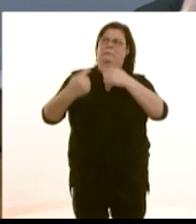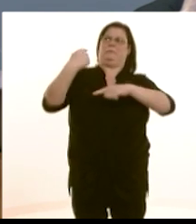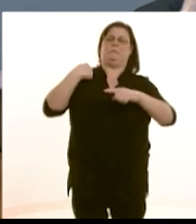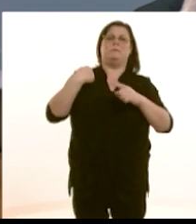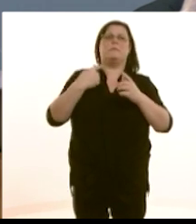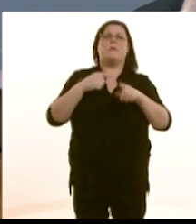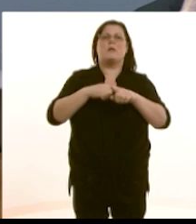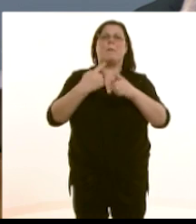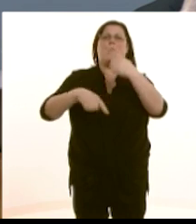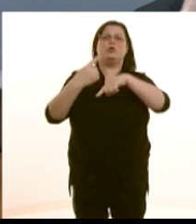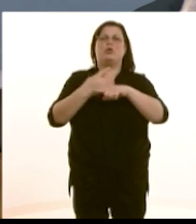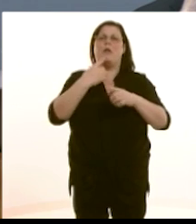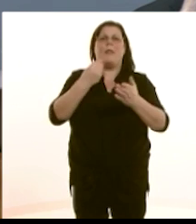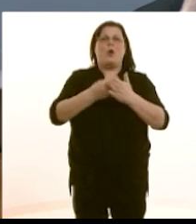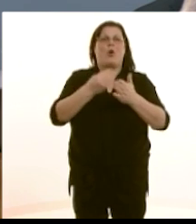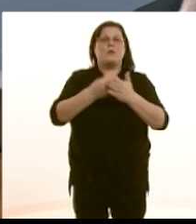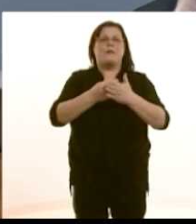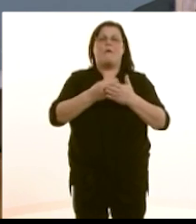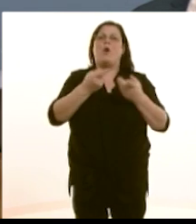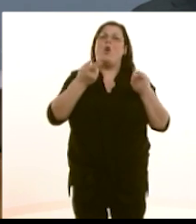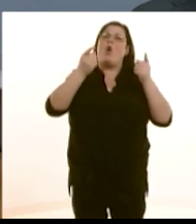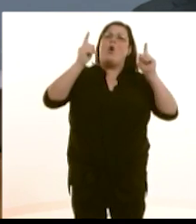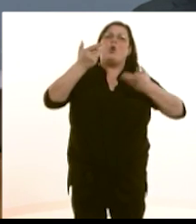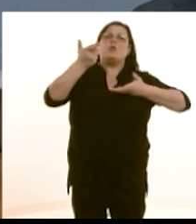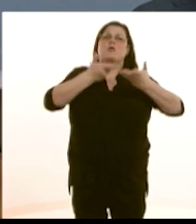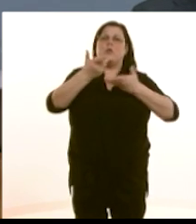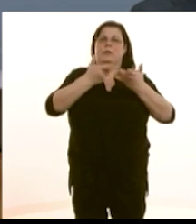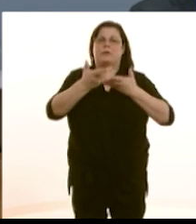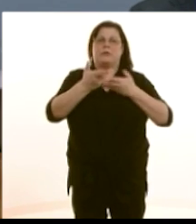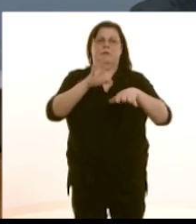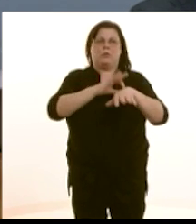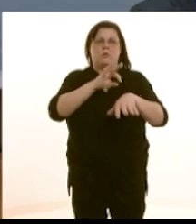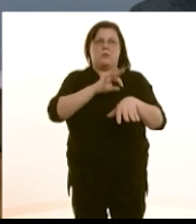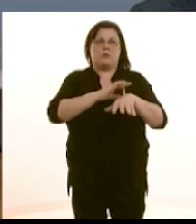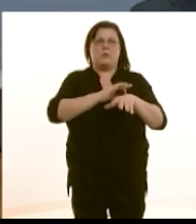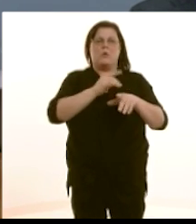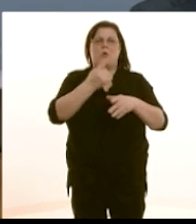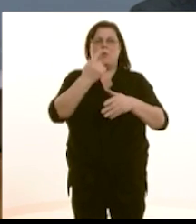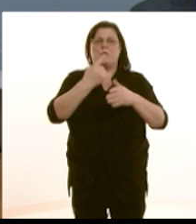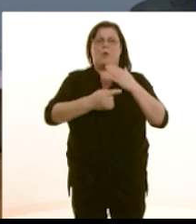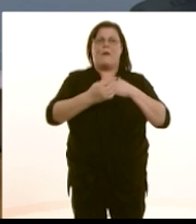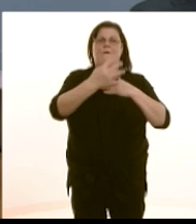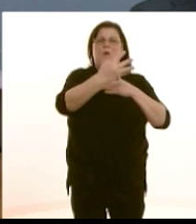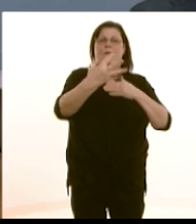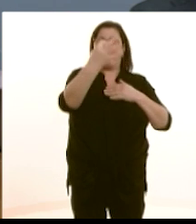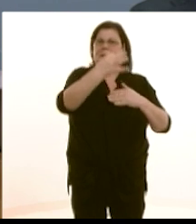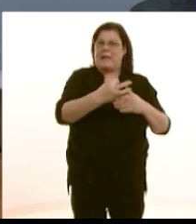used for consultant-grade posts, was only being met by that 45 per cent. Can you answer